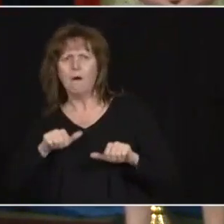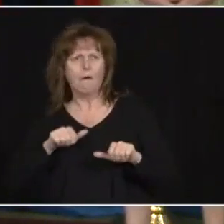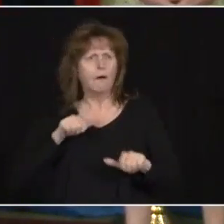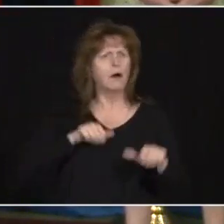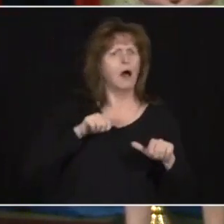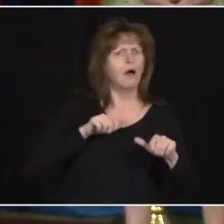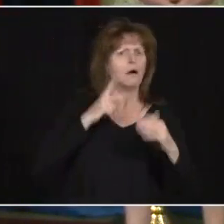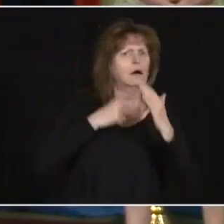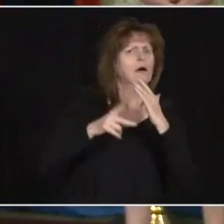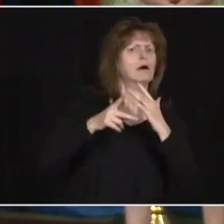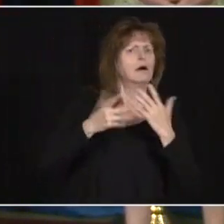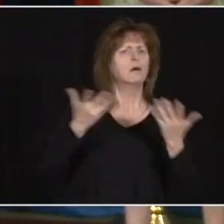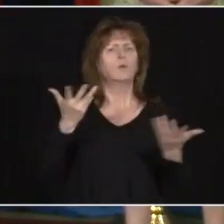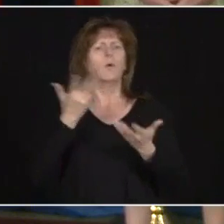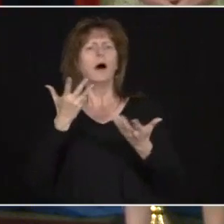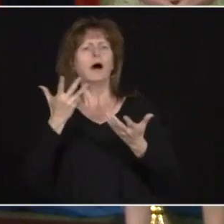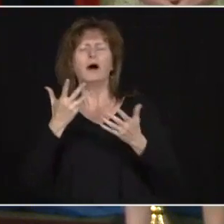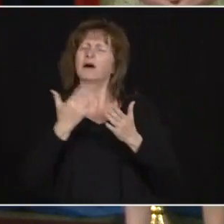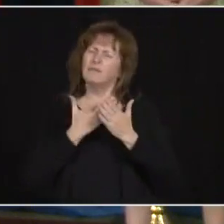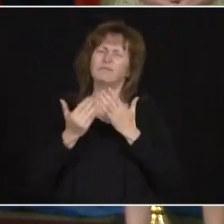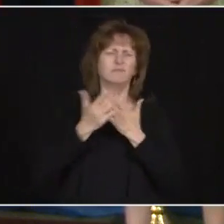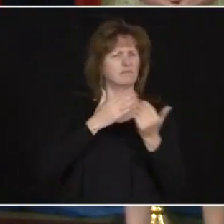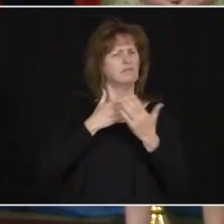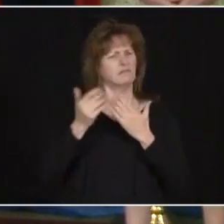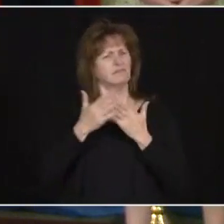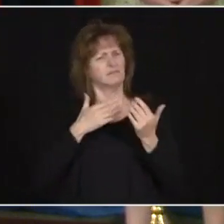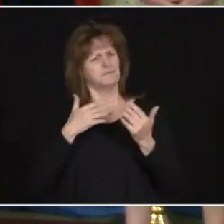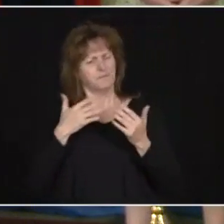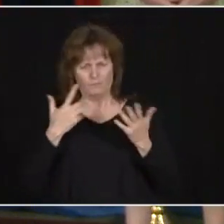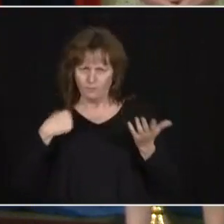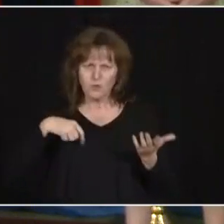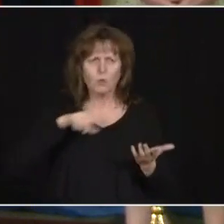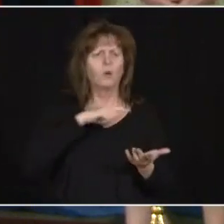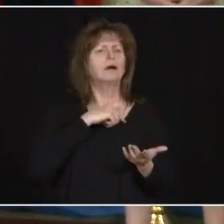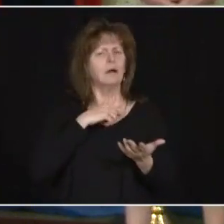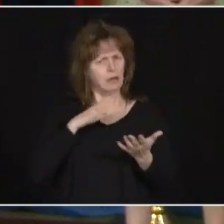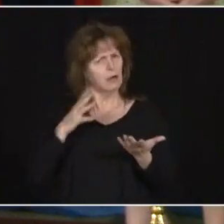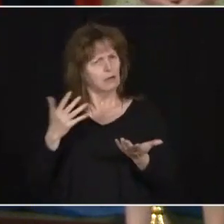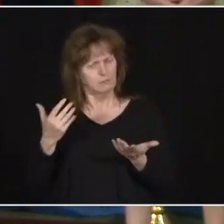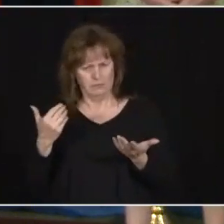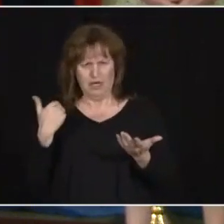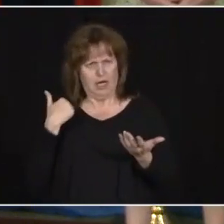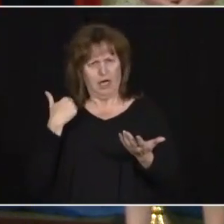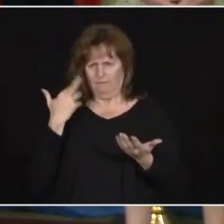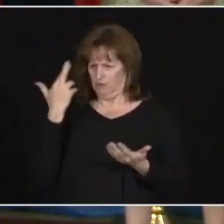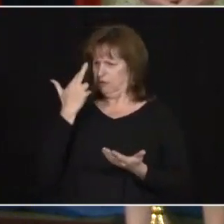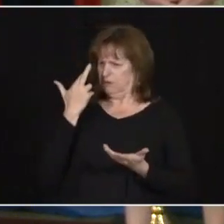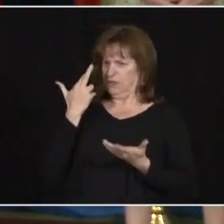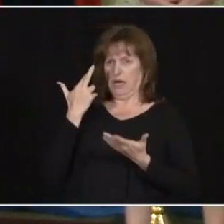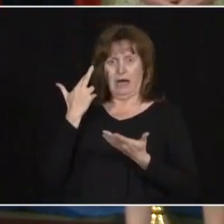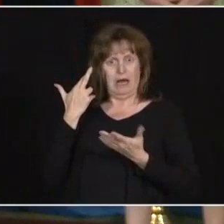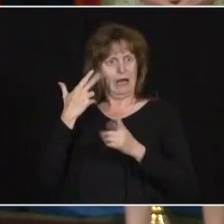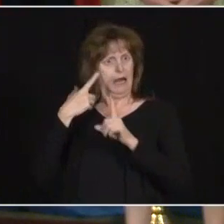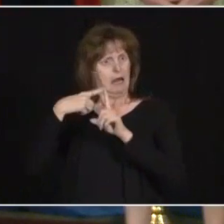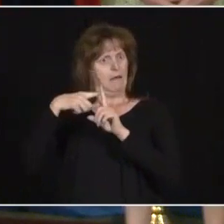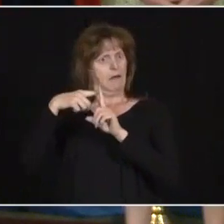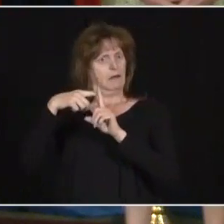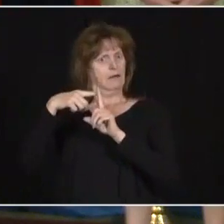despite it all, we have many reasons to be optimistic right now. We have taken a measured approach.